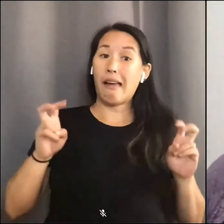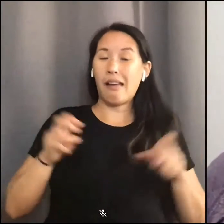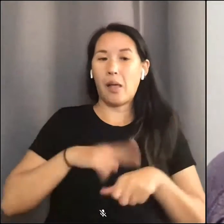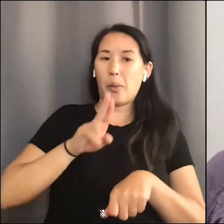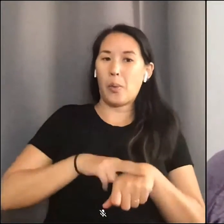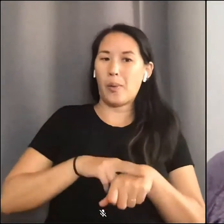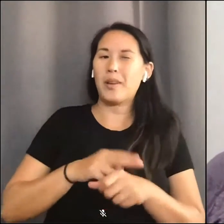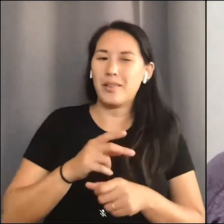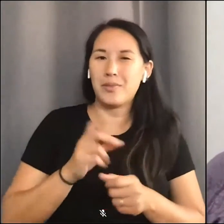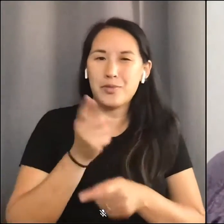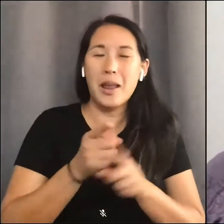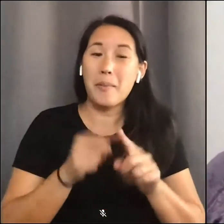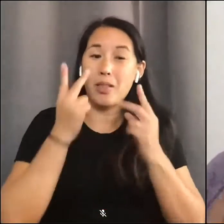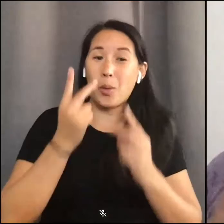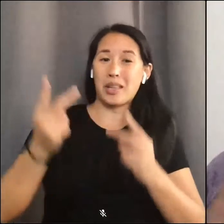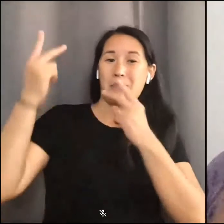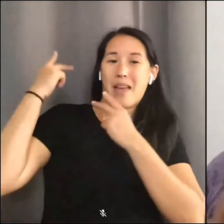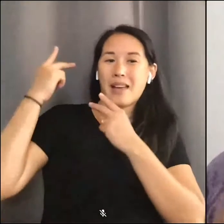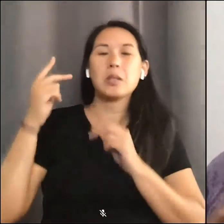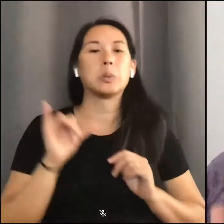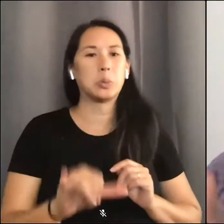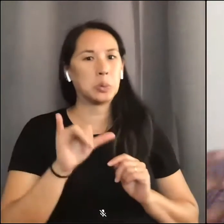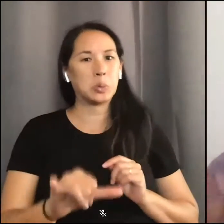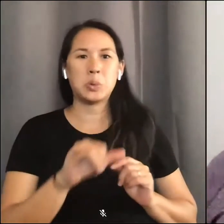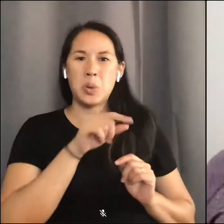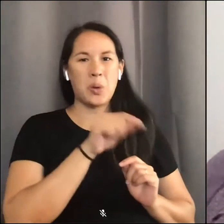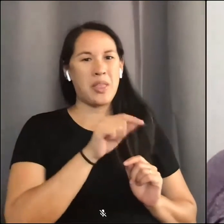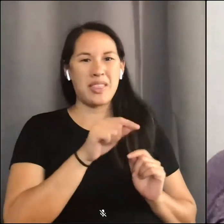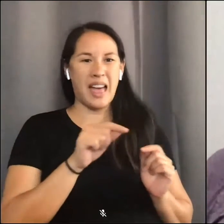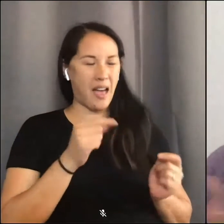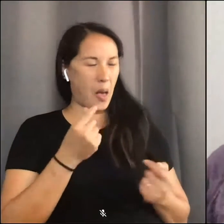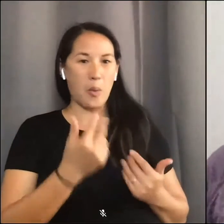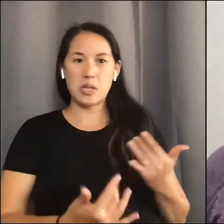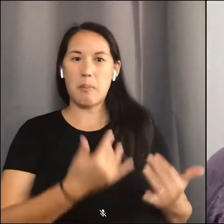but really in hindsight it was really a boiling pot that was about to boil over the pandemic made